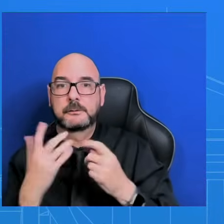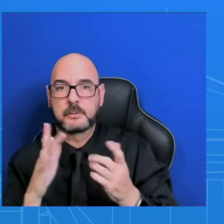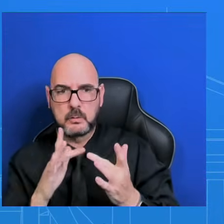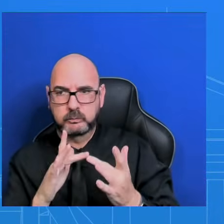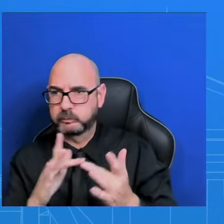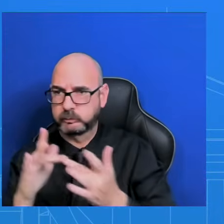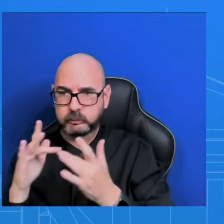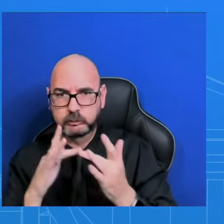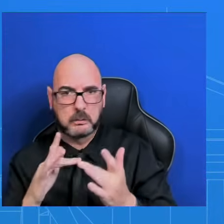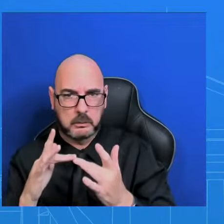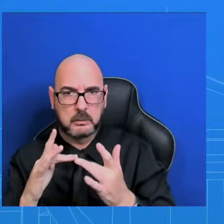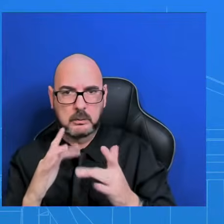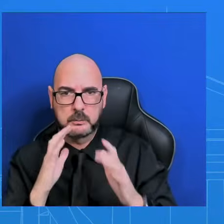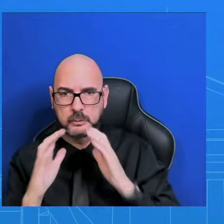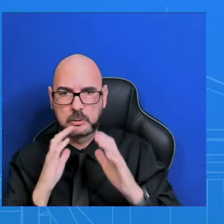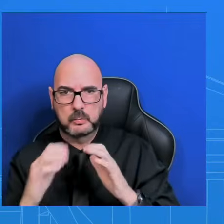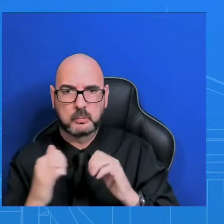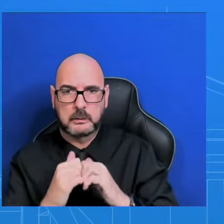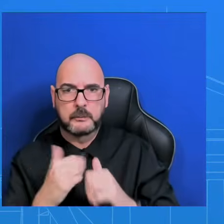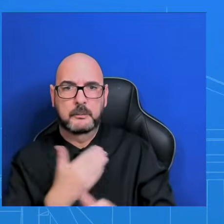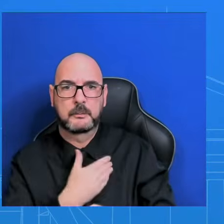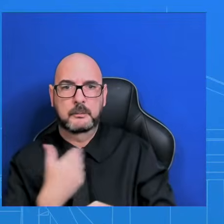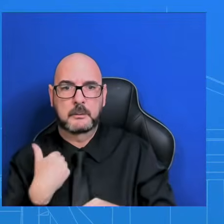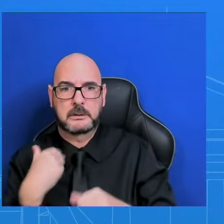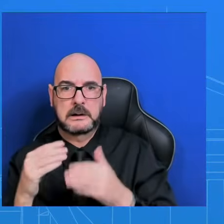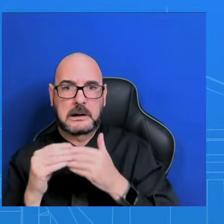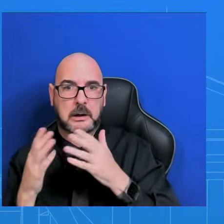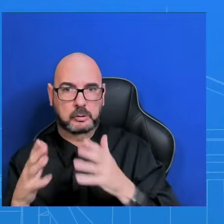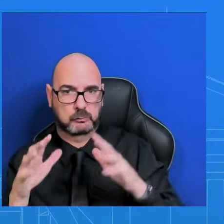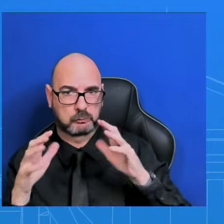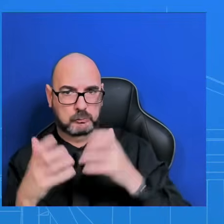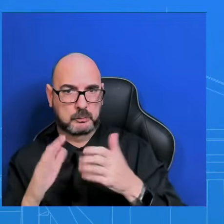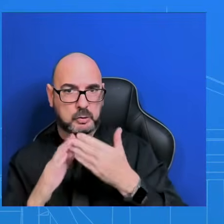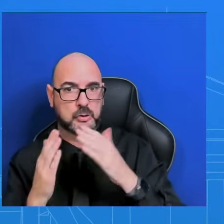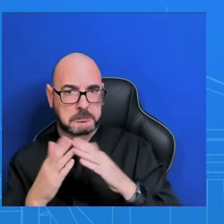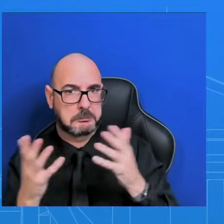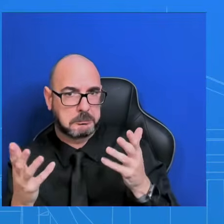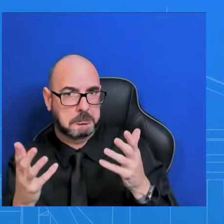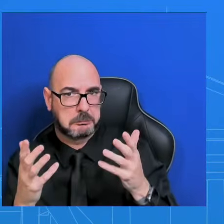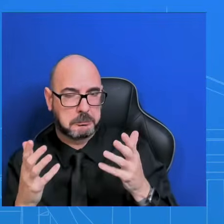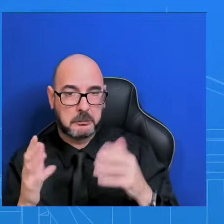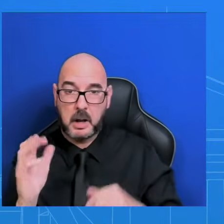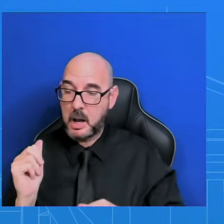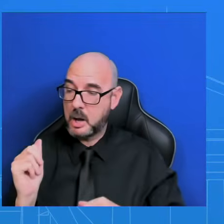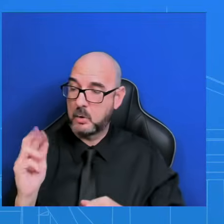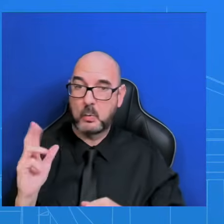of those respective communities that you just laid out: Arab Americans and Muslim Americans as well.